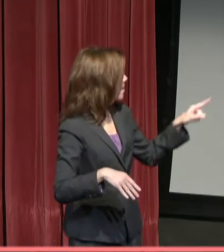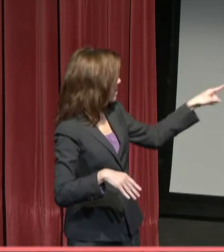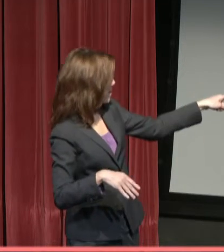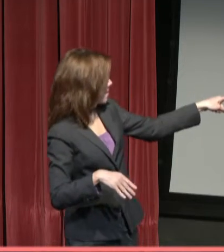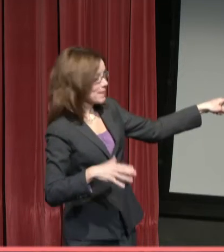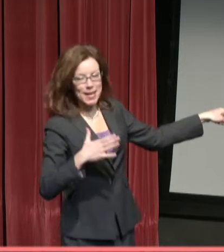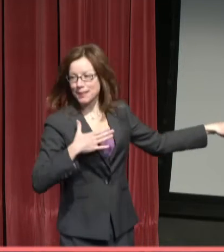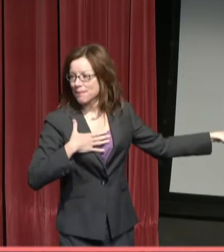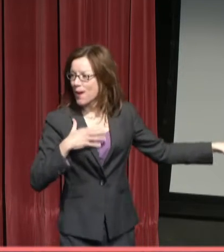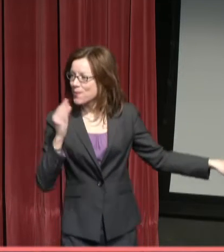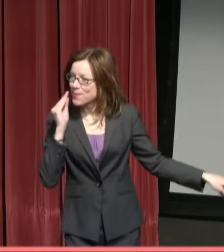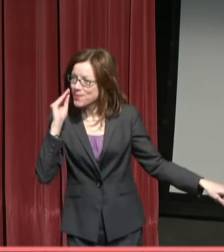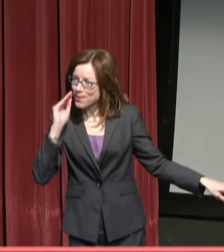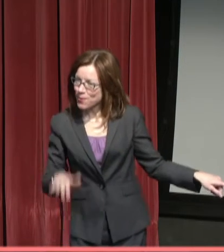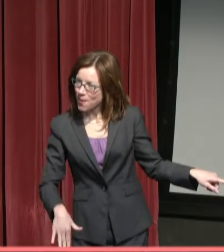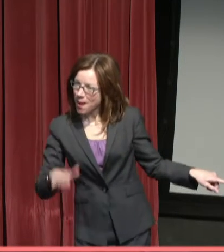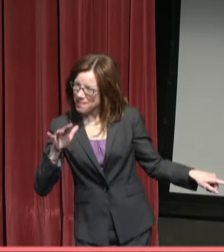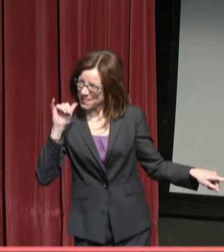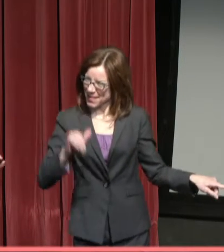where I spent my life growing up.